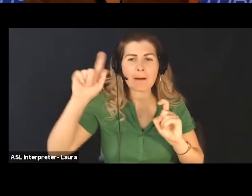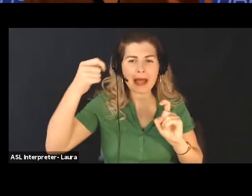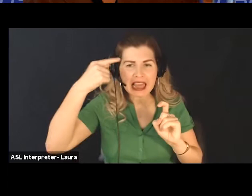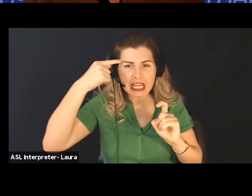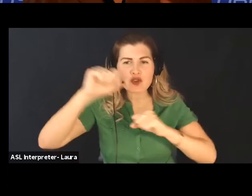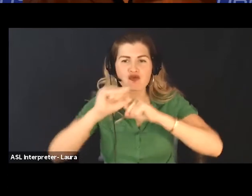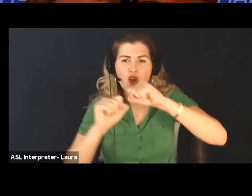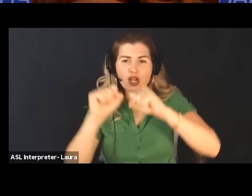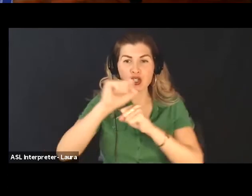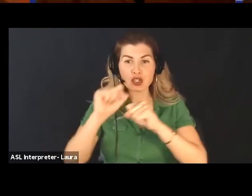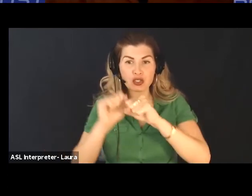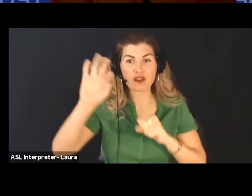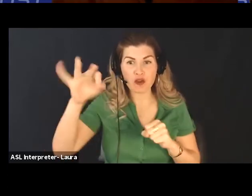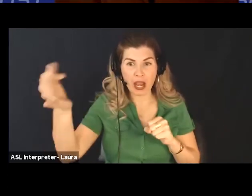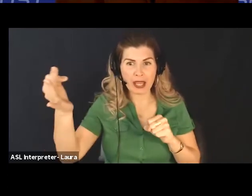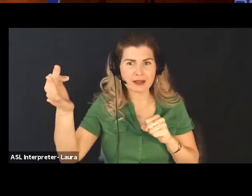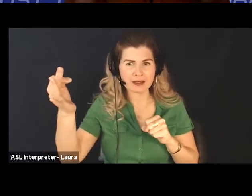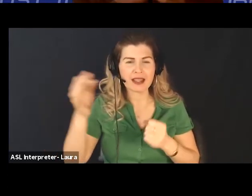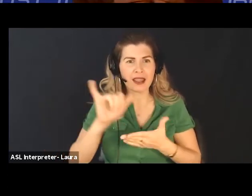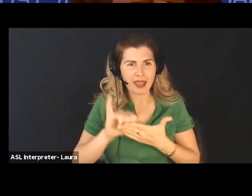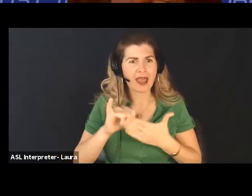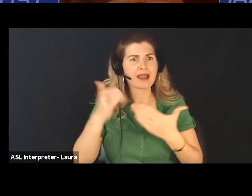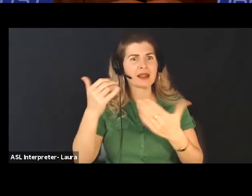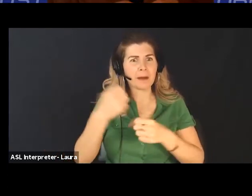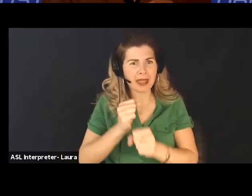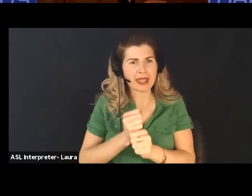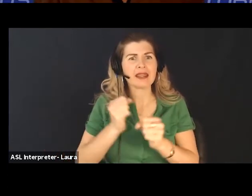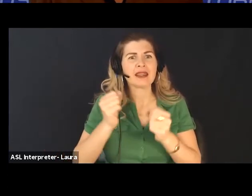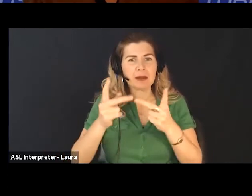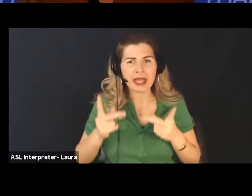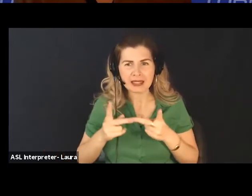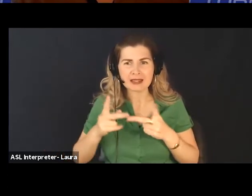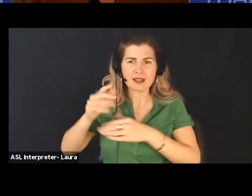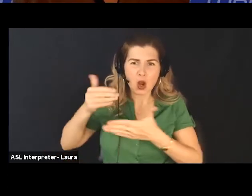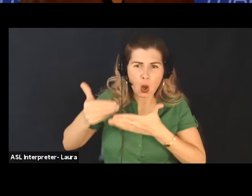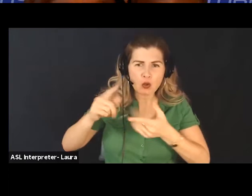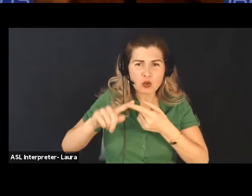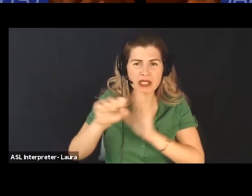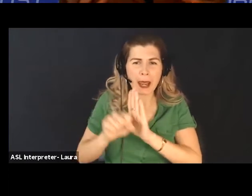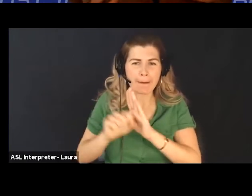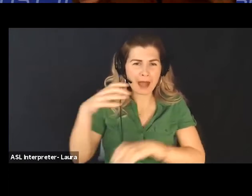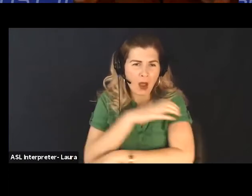making far-off places closer to the center of state power. And so sometimes people think